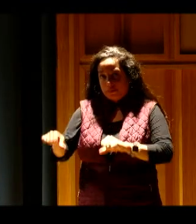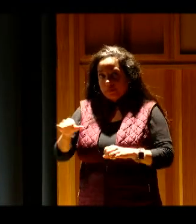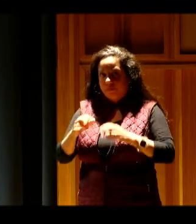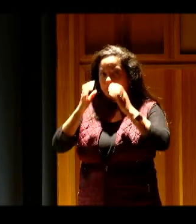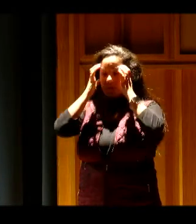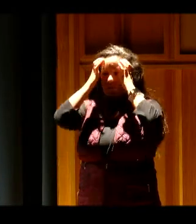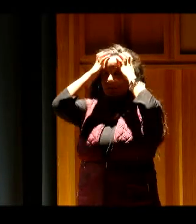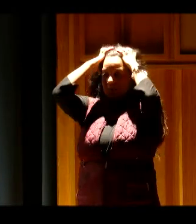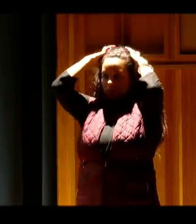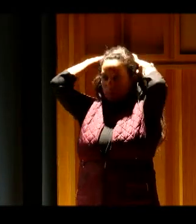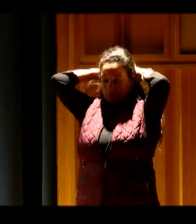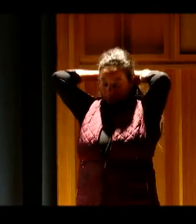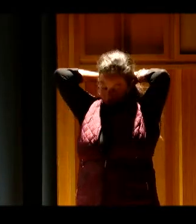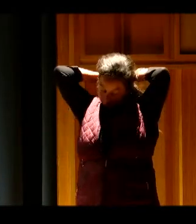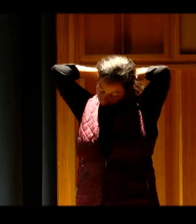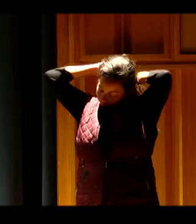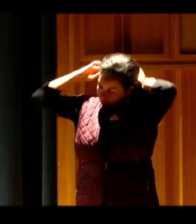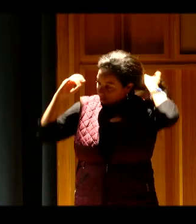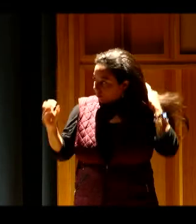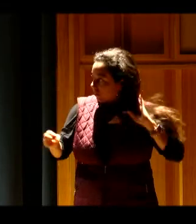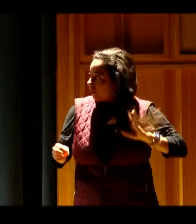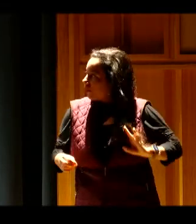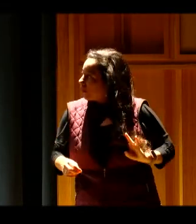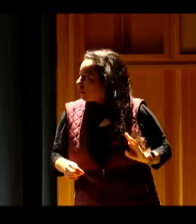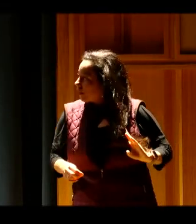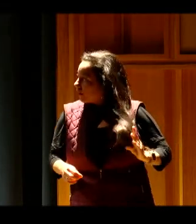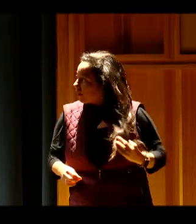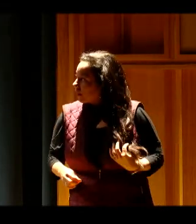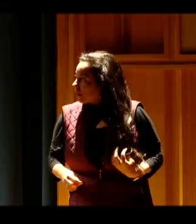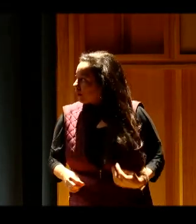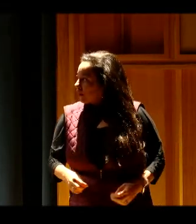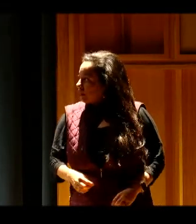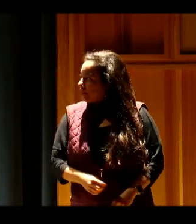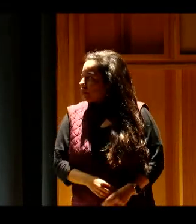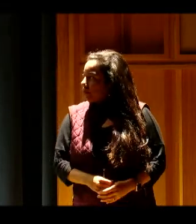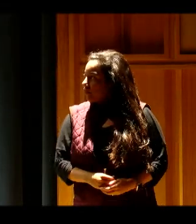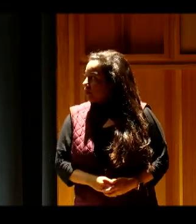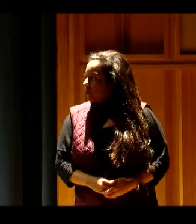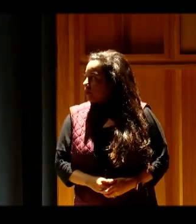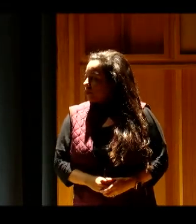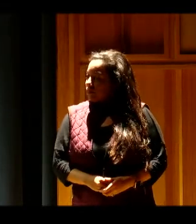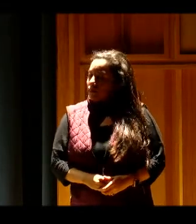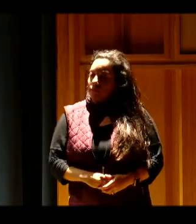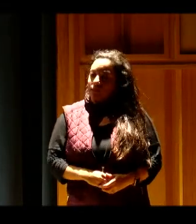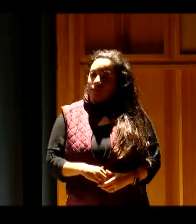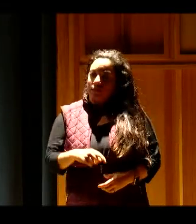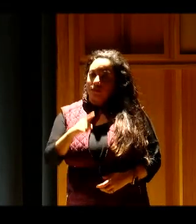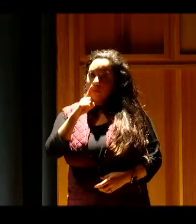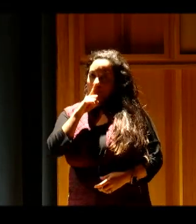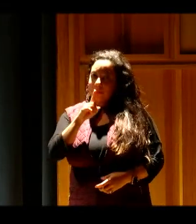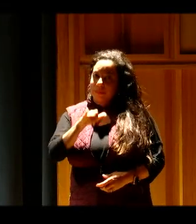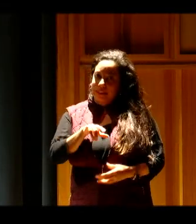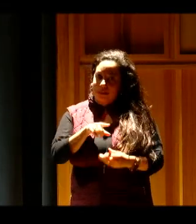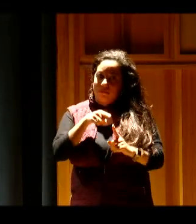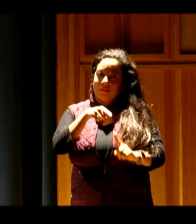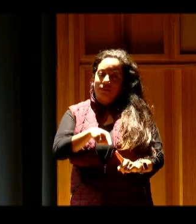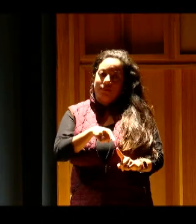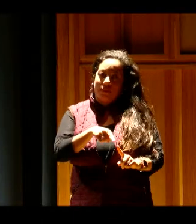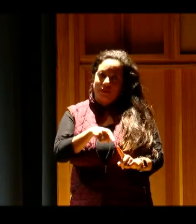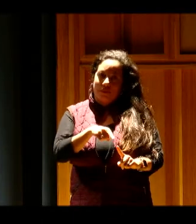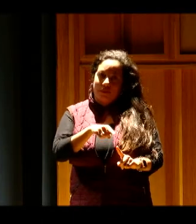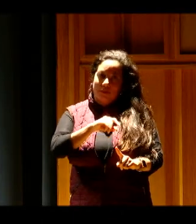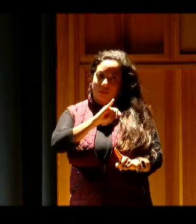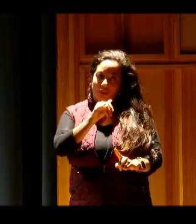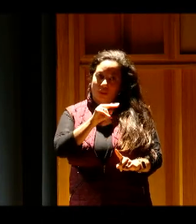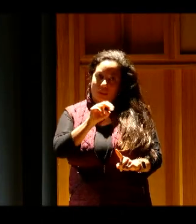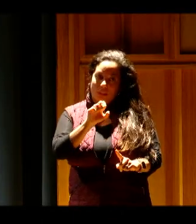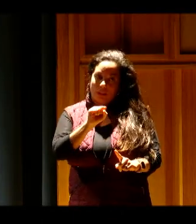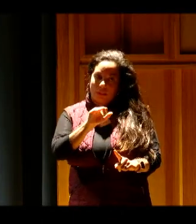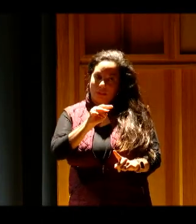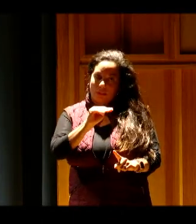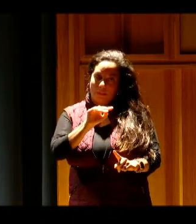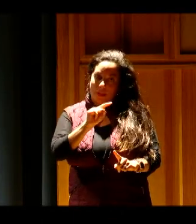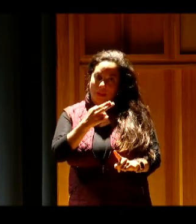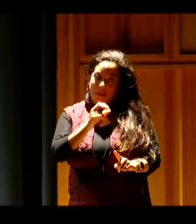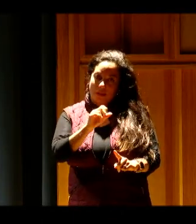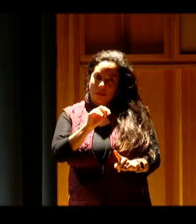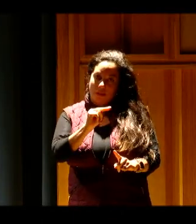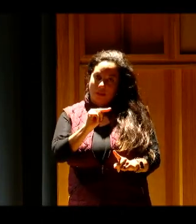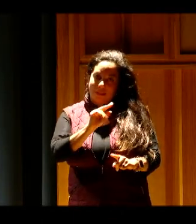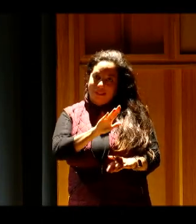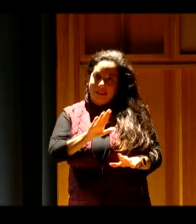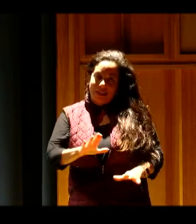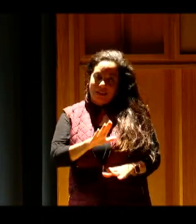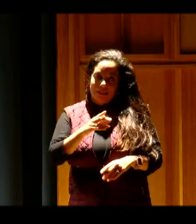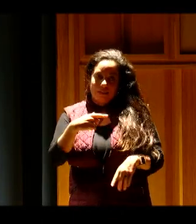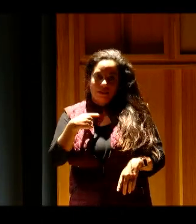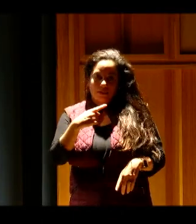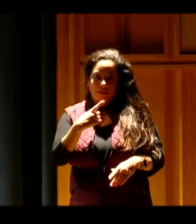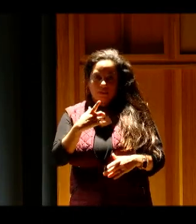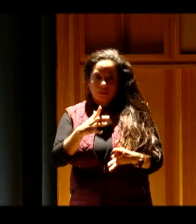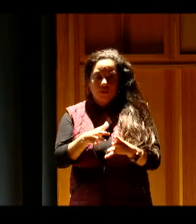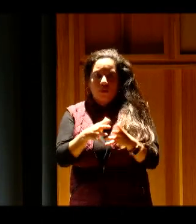It's at the heart of James Smithson act of extraordinary generosity, a man who had never trodden on US soil,